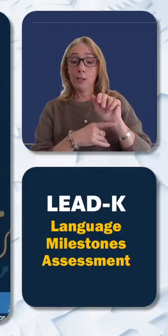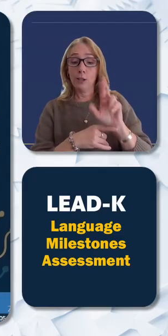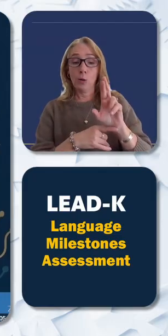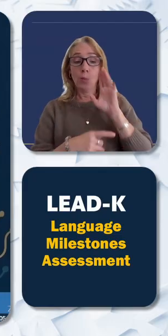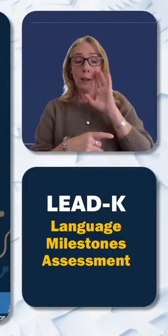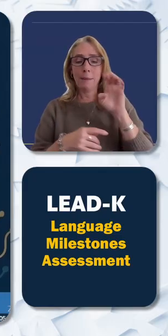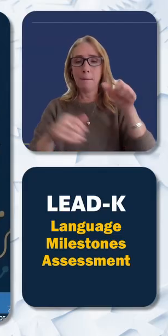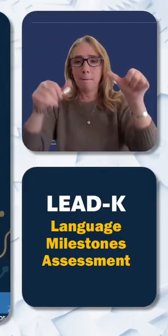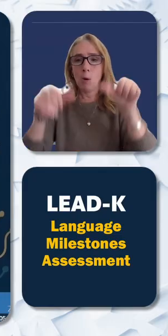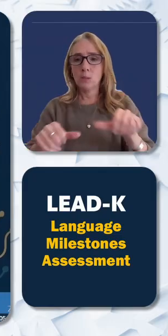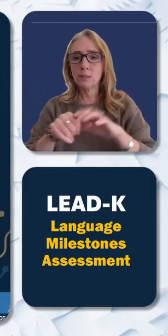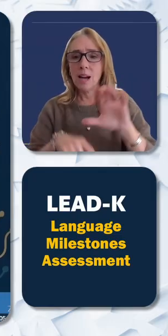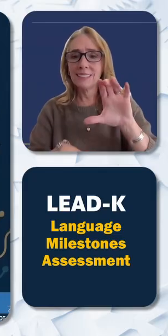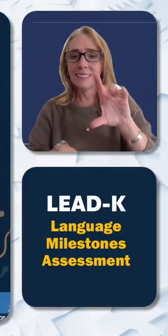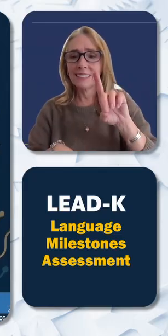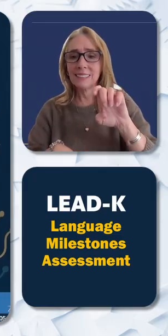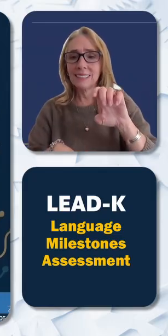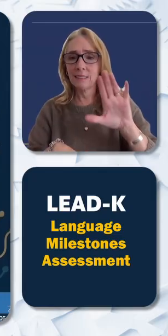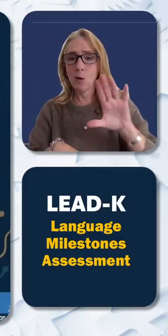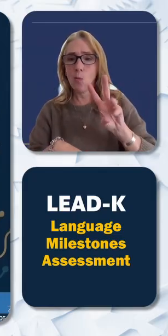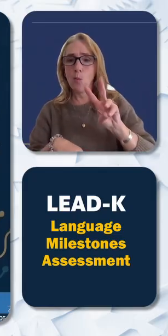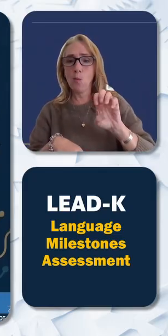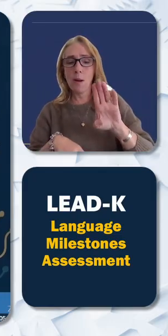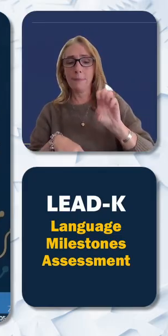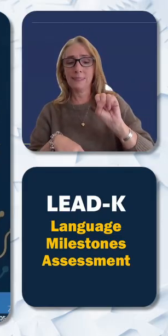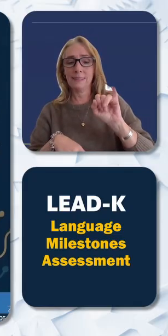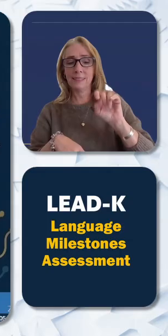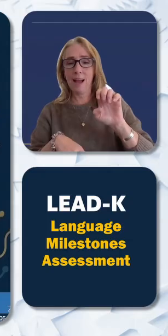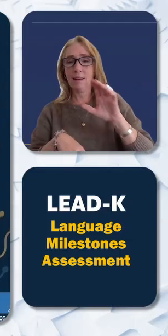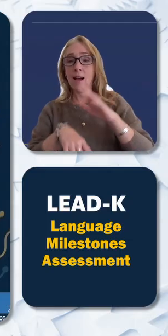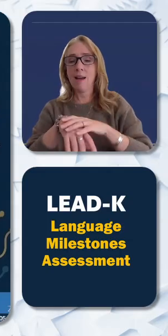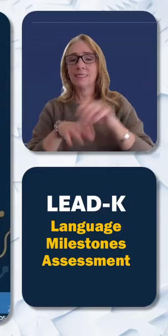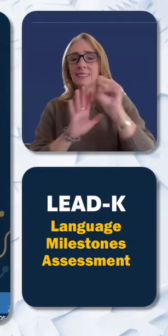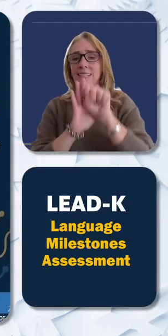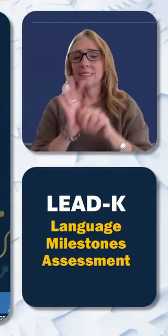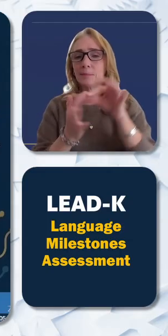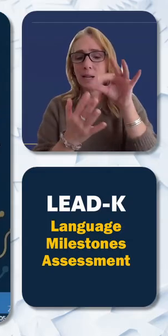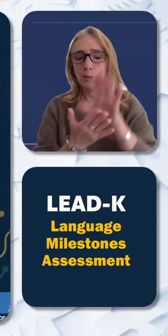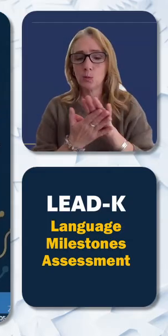to you. The recorded webinar will be posted on the CDE's website.